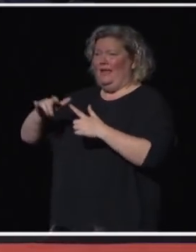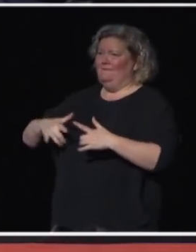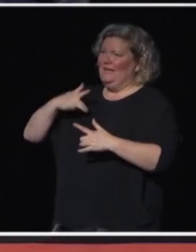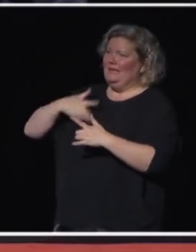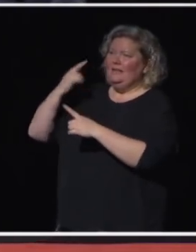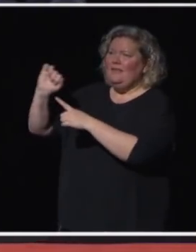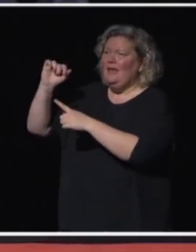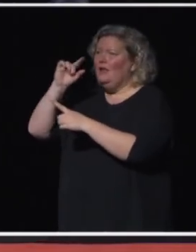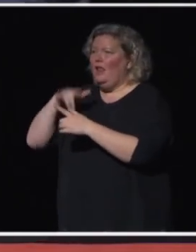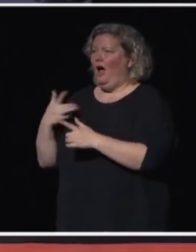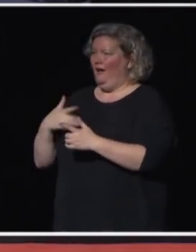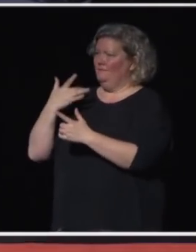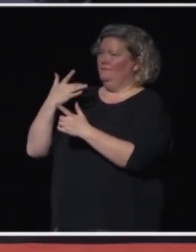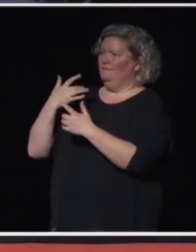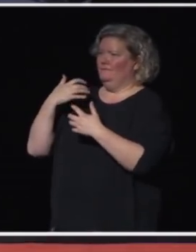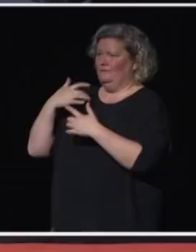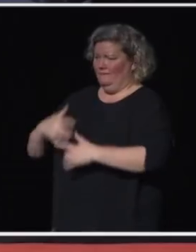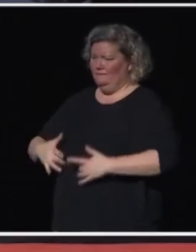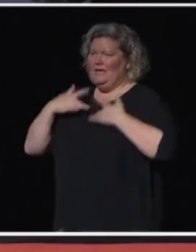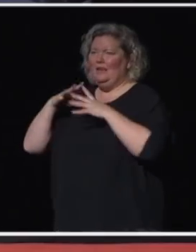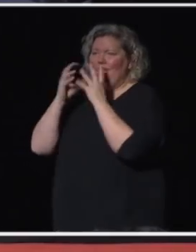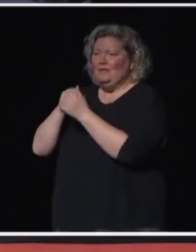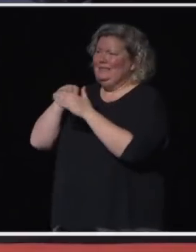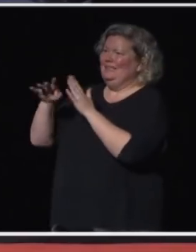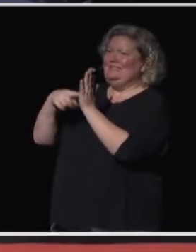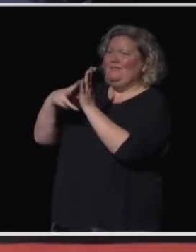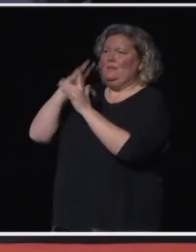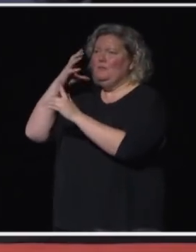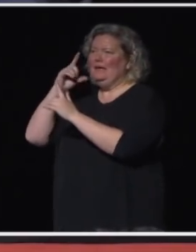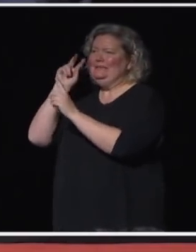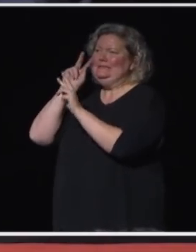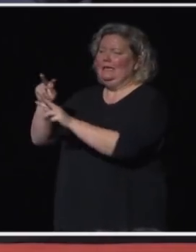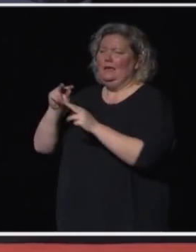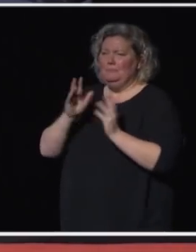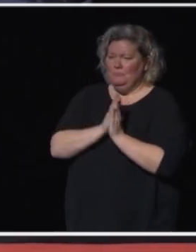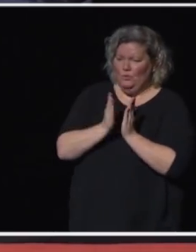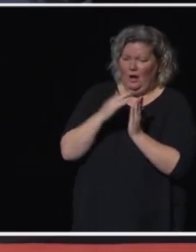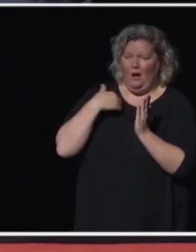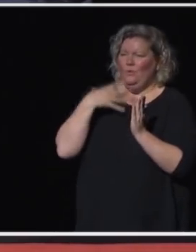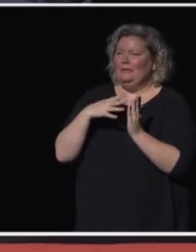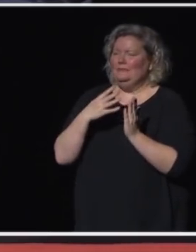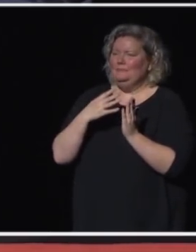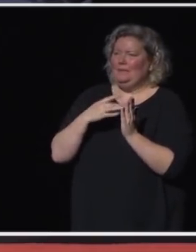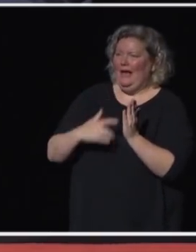And I just, I really wanted to give voice to a particular feeling that black people have that I felt